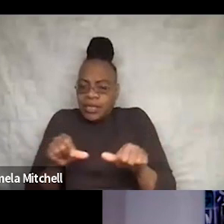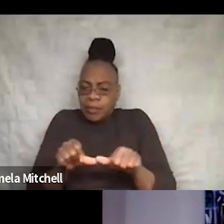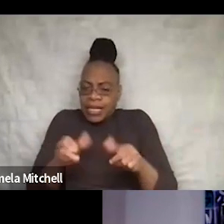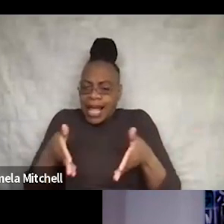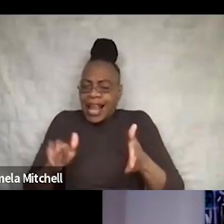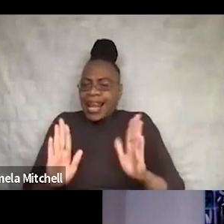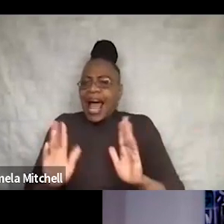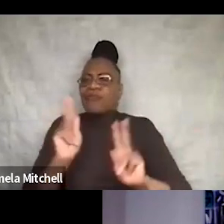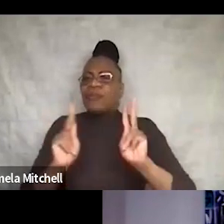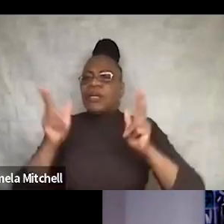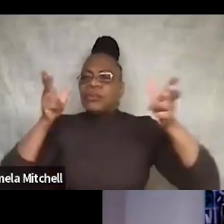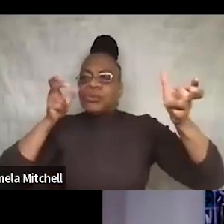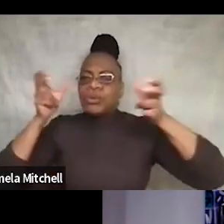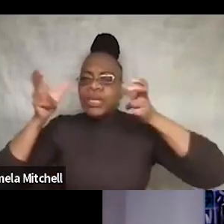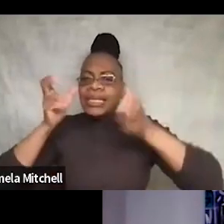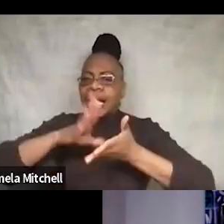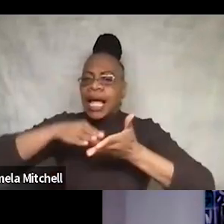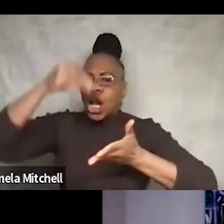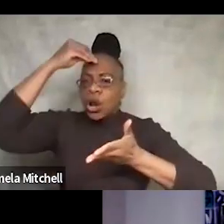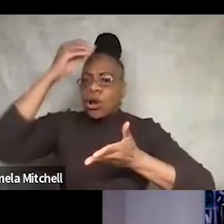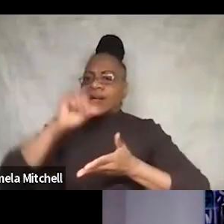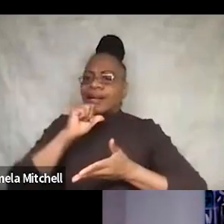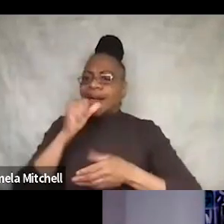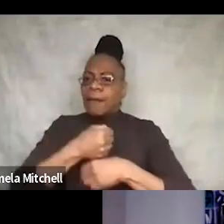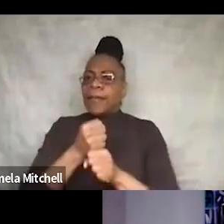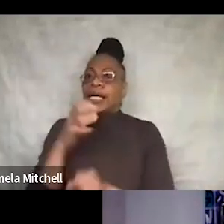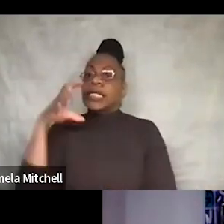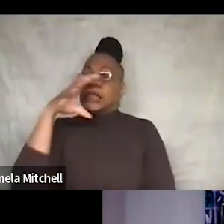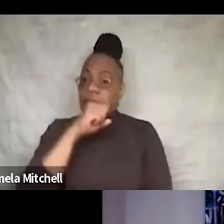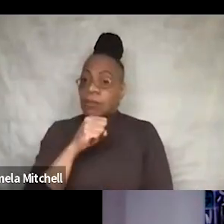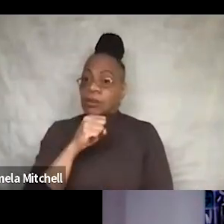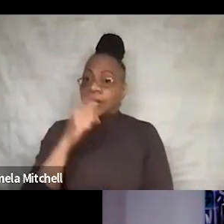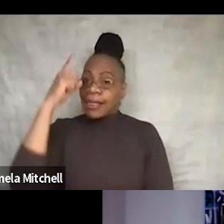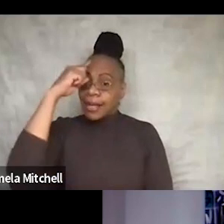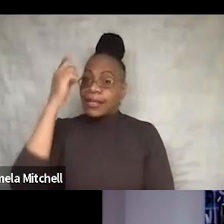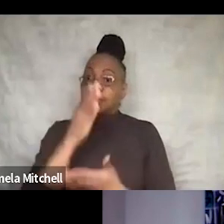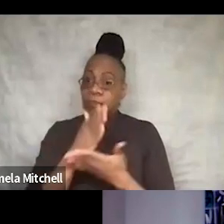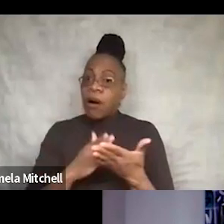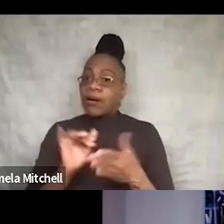and not make assumptions I think is part of it. And then even doing a lot of, you know,